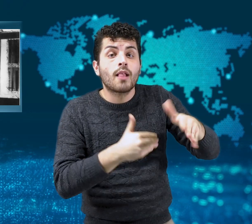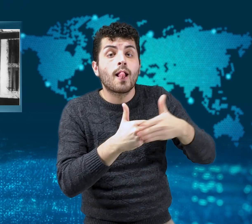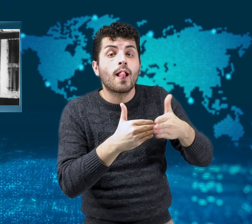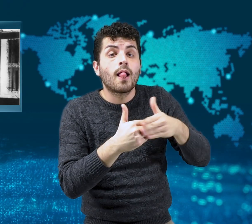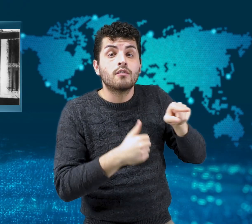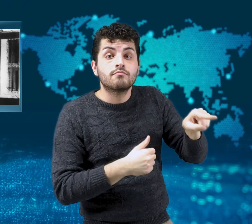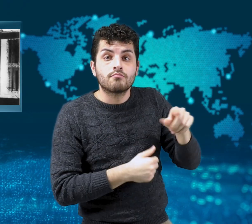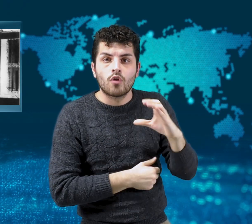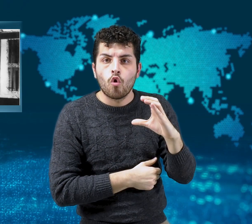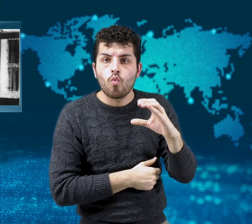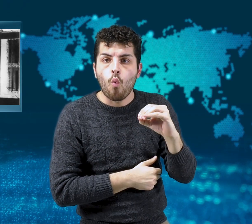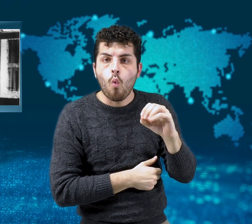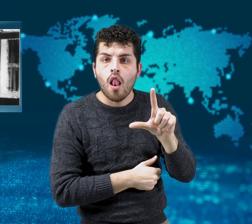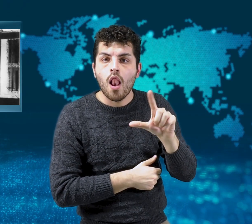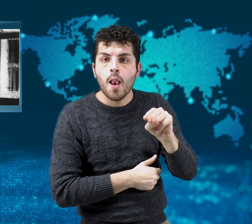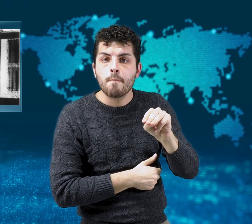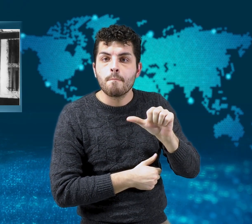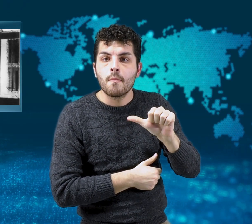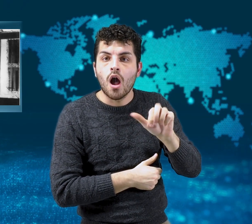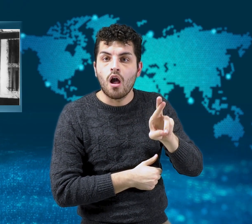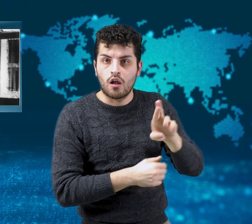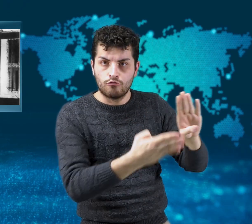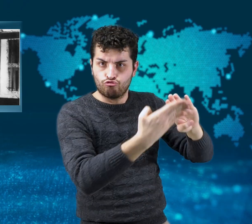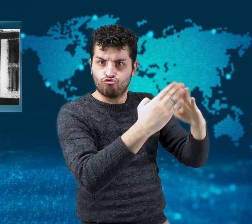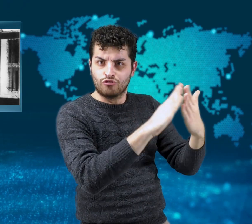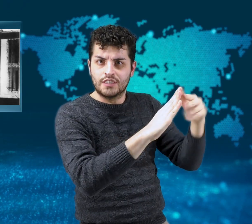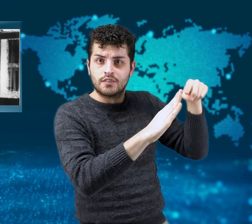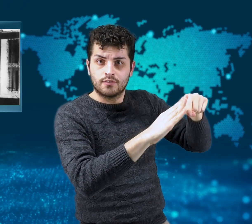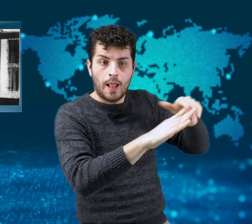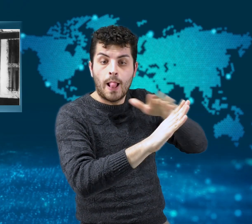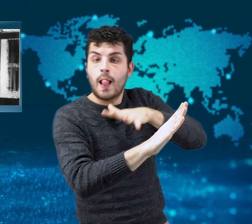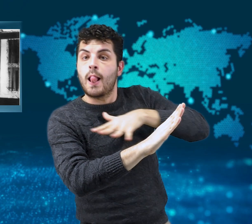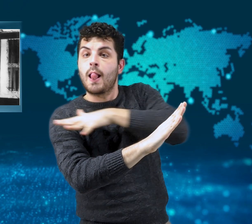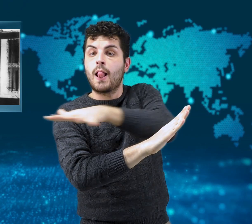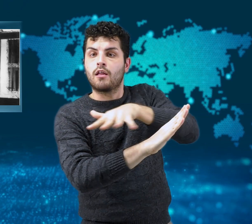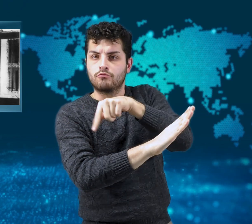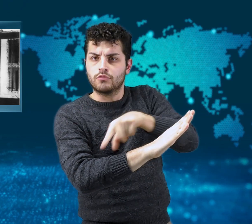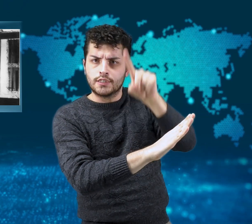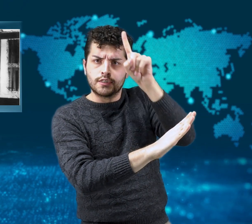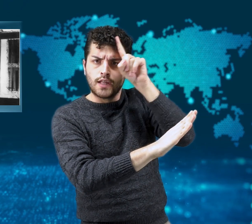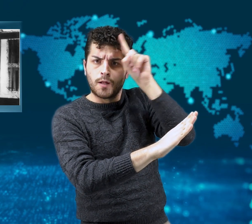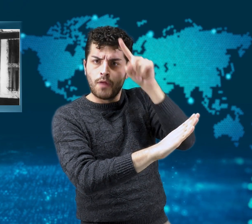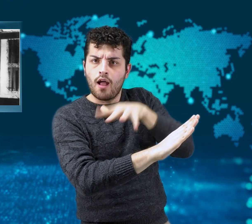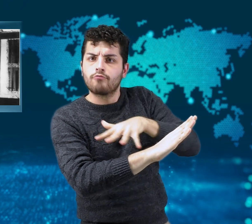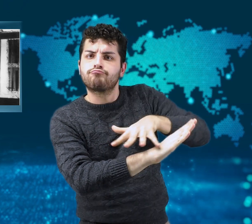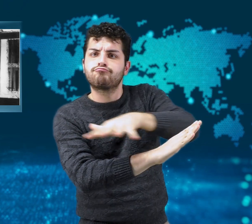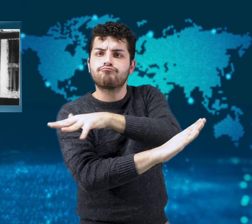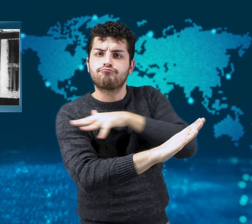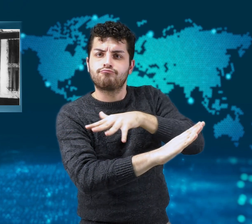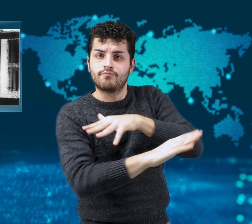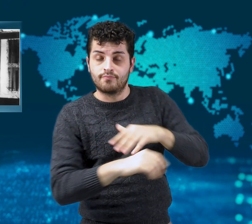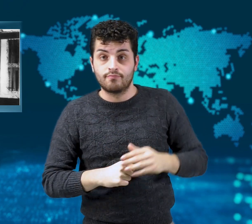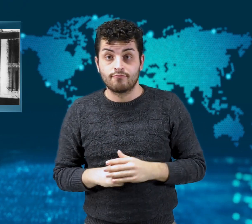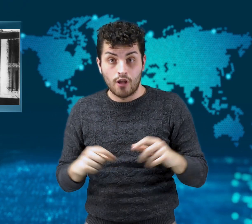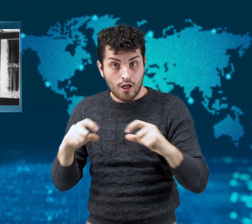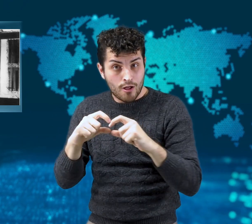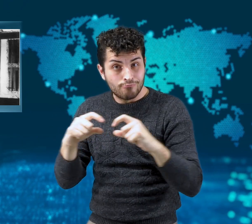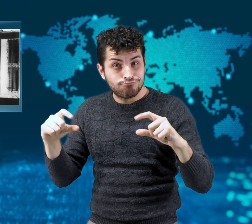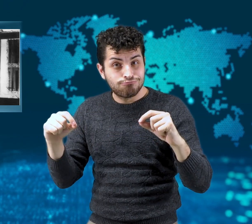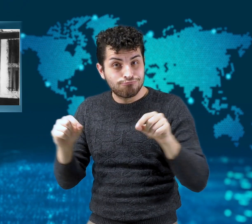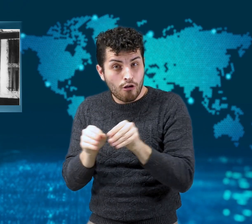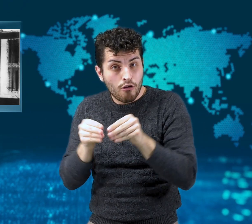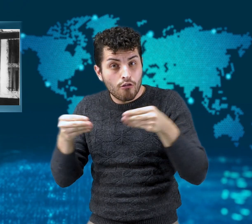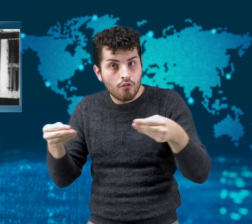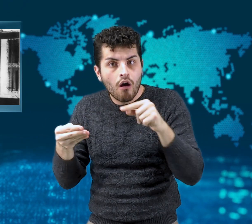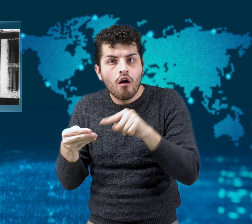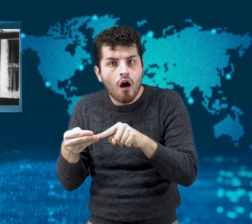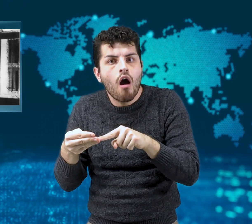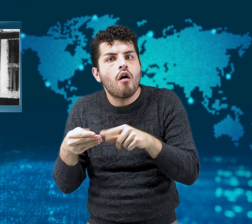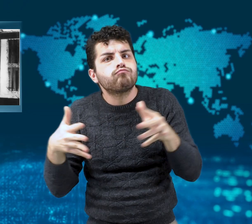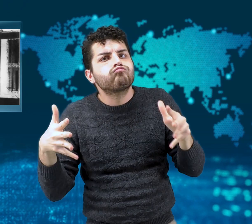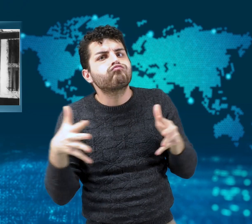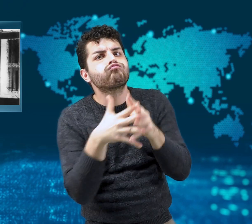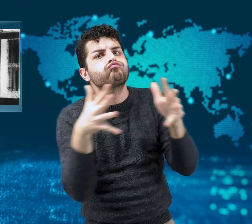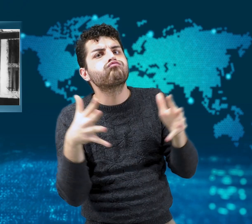The message said that one platoon experienced heavy losses and that